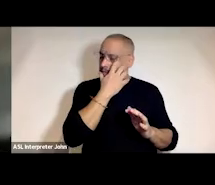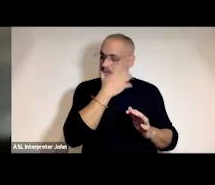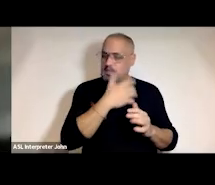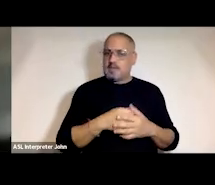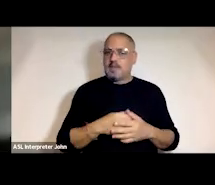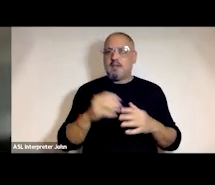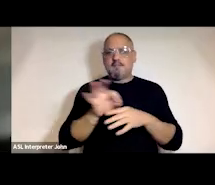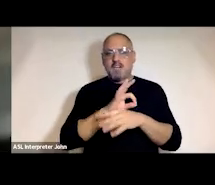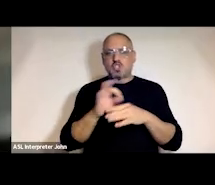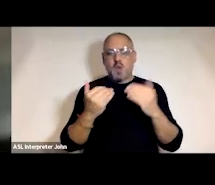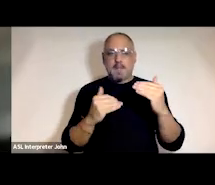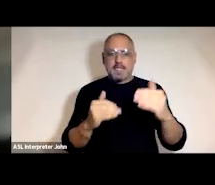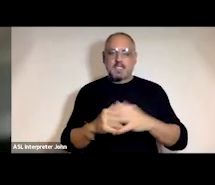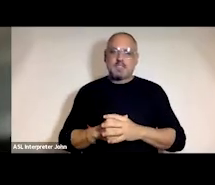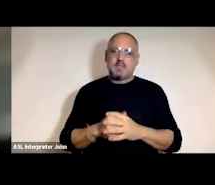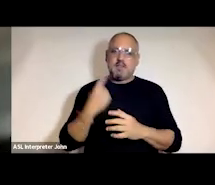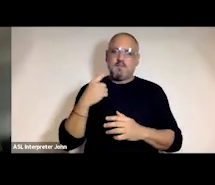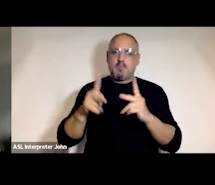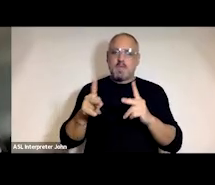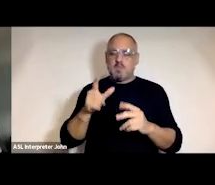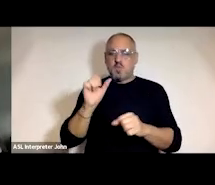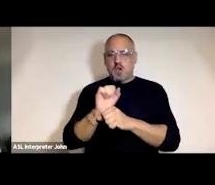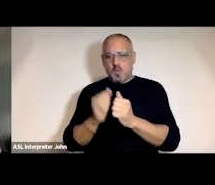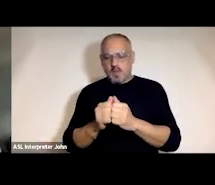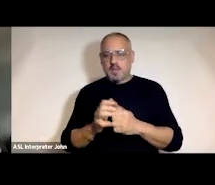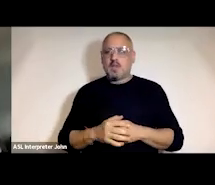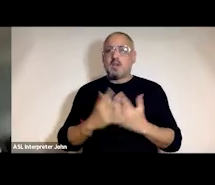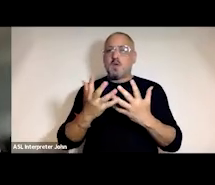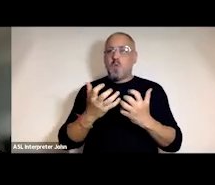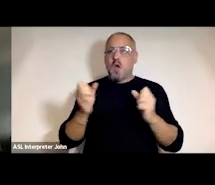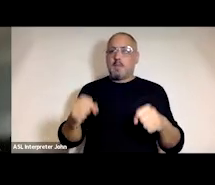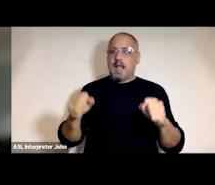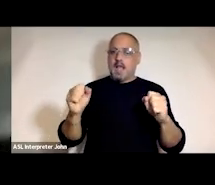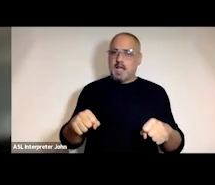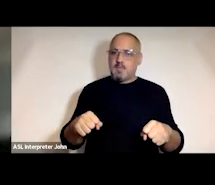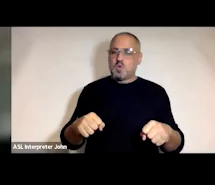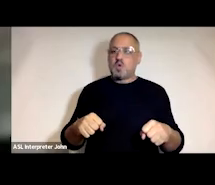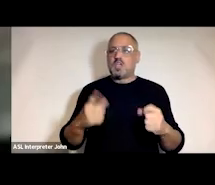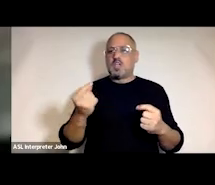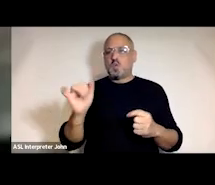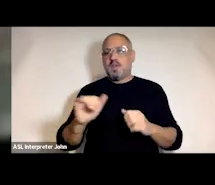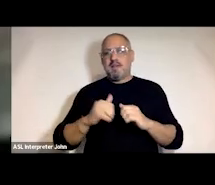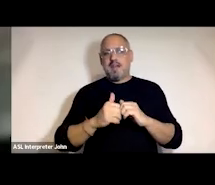functional limitations for people that we're working with. We wanna be able to do that by collecting medical records